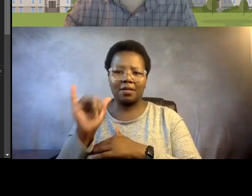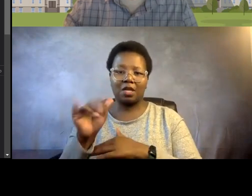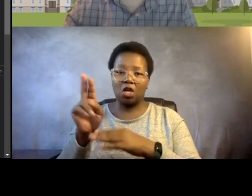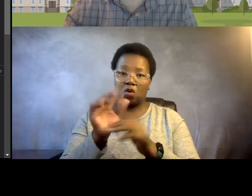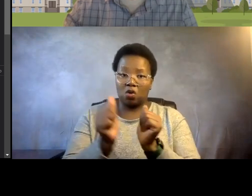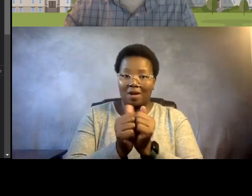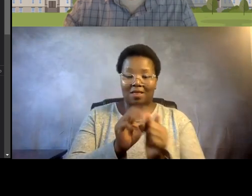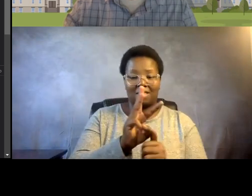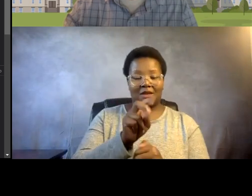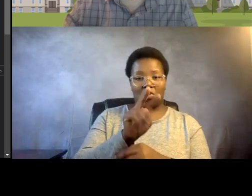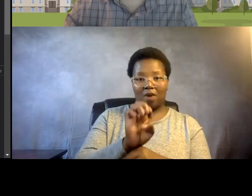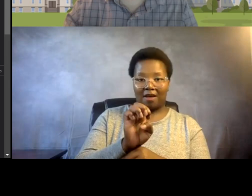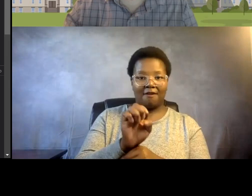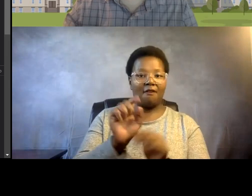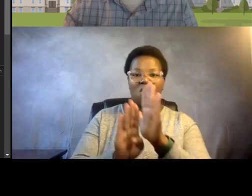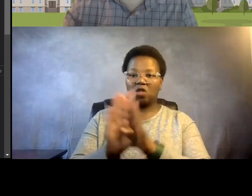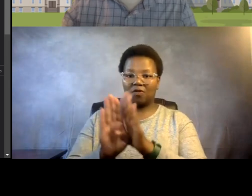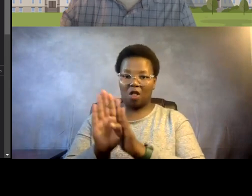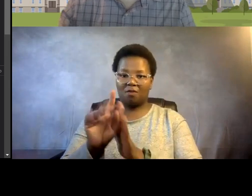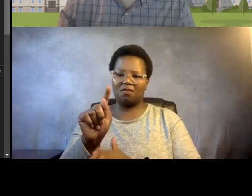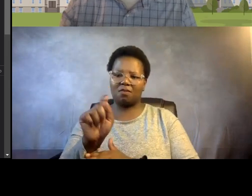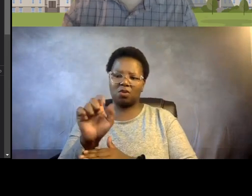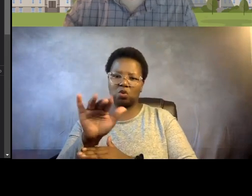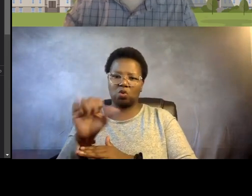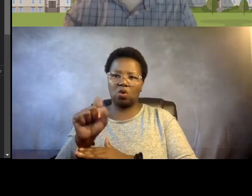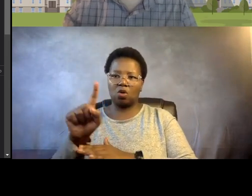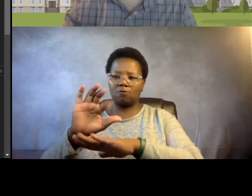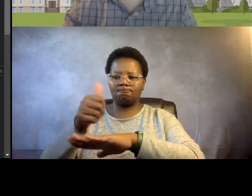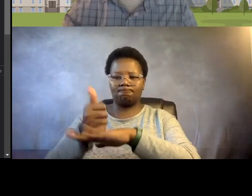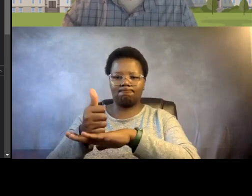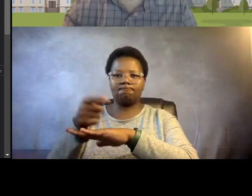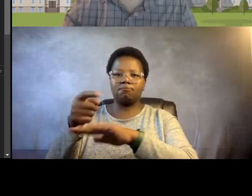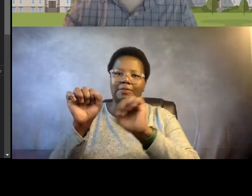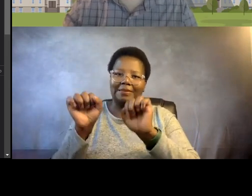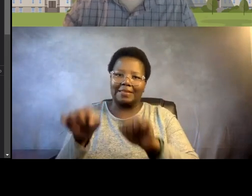other way? If you allow me to kind of set those so that I can inspect and at a deeper level.